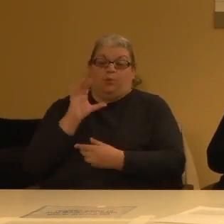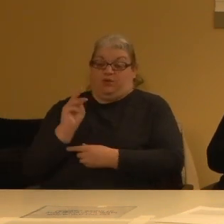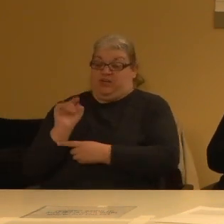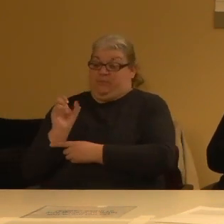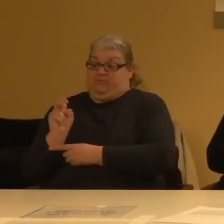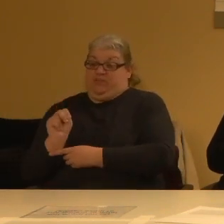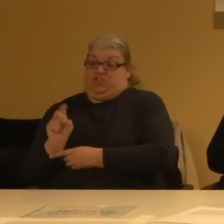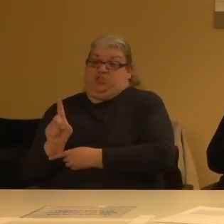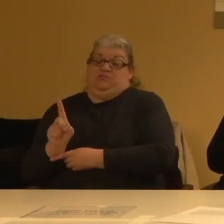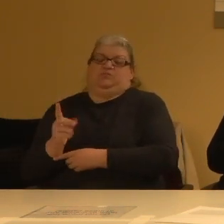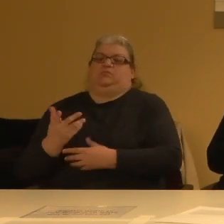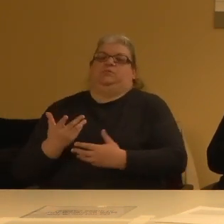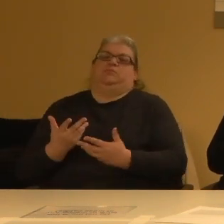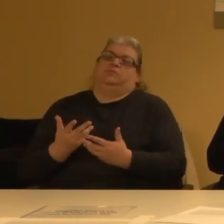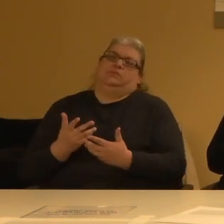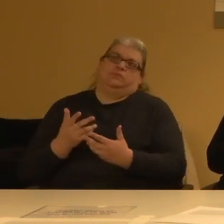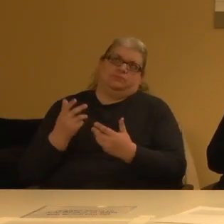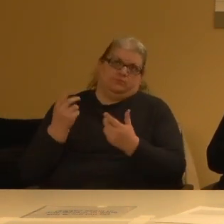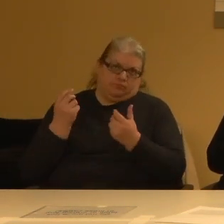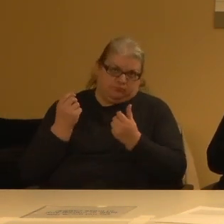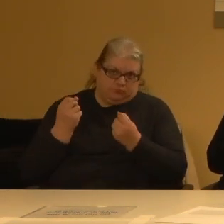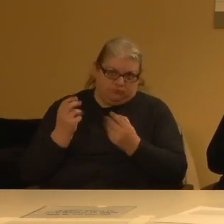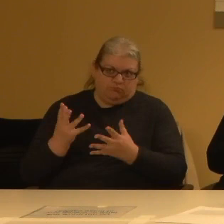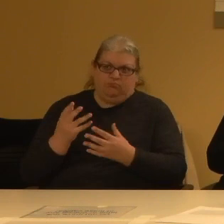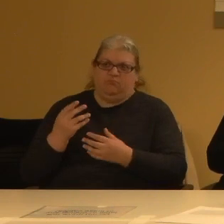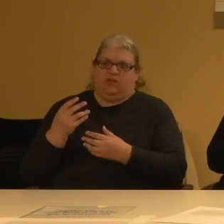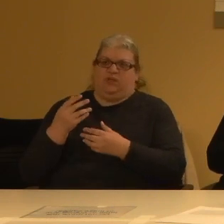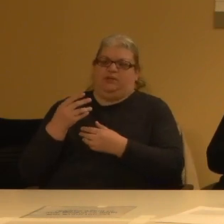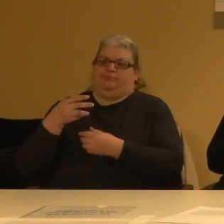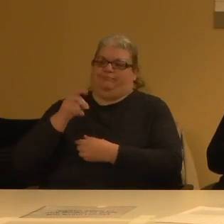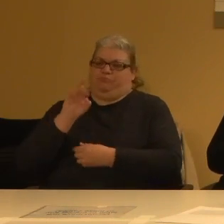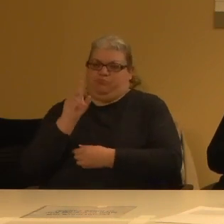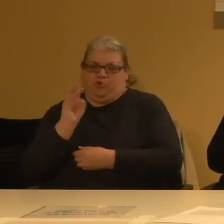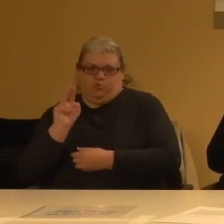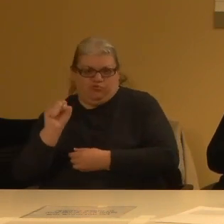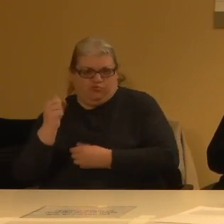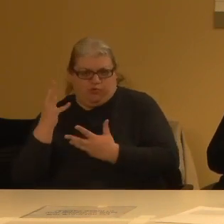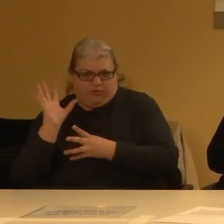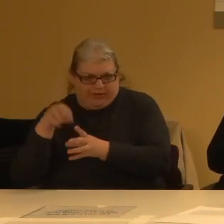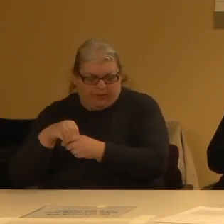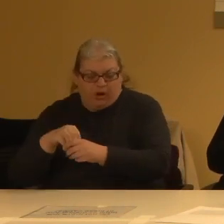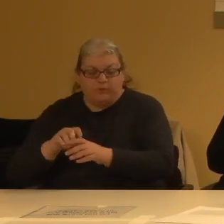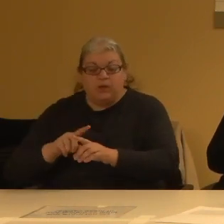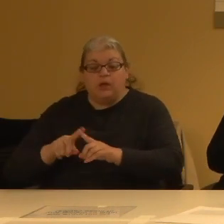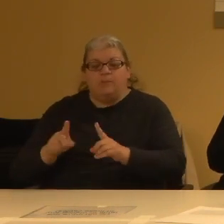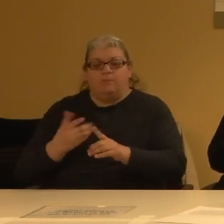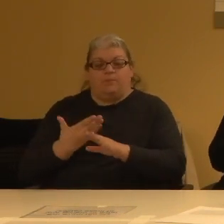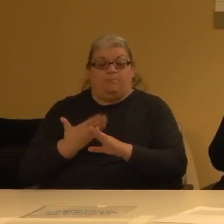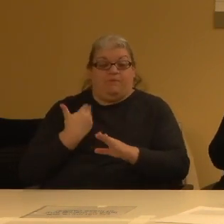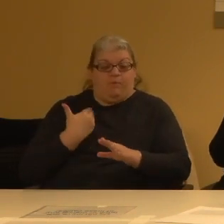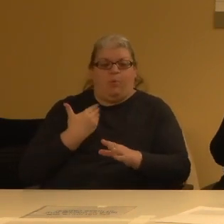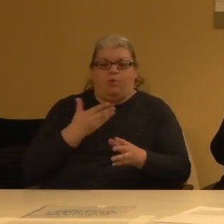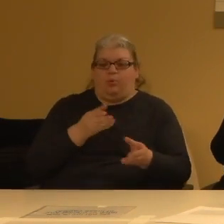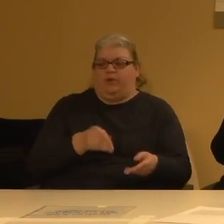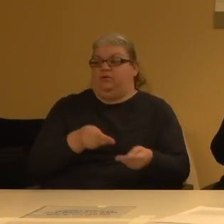a host of producers already involved. But before it has to be something that has to be given over to them to pass judgment on.